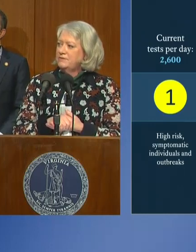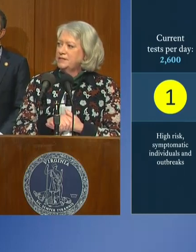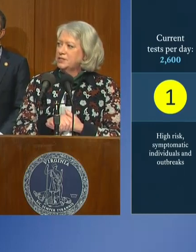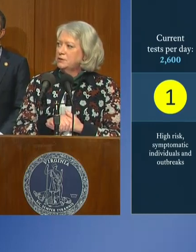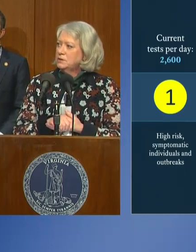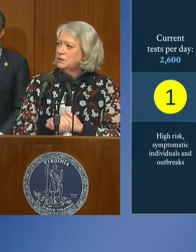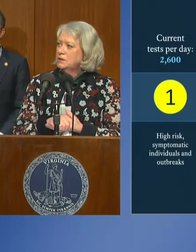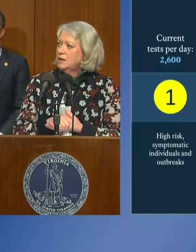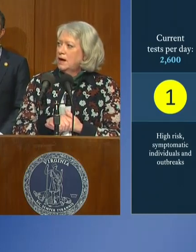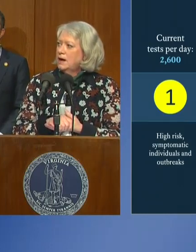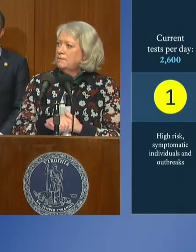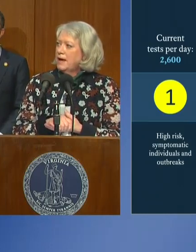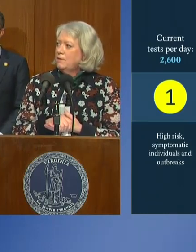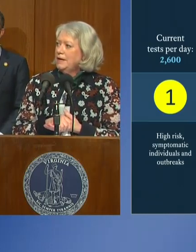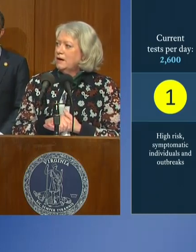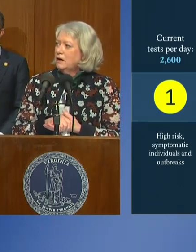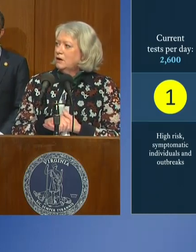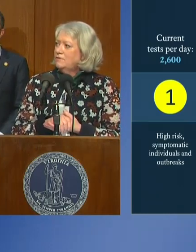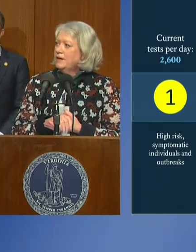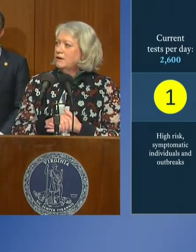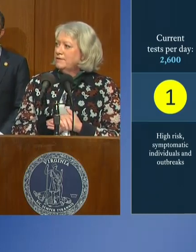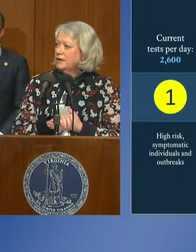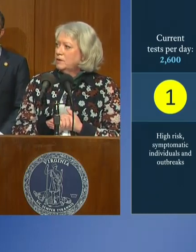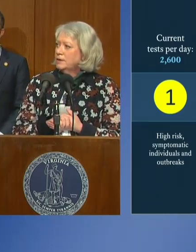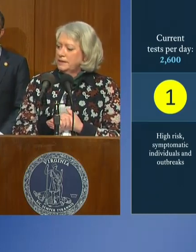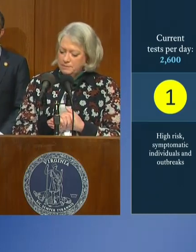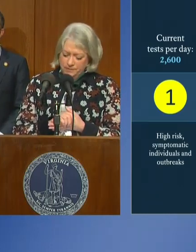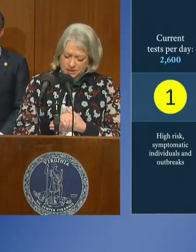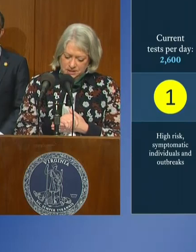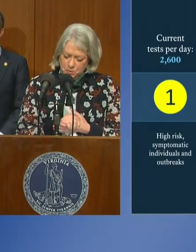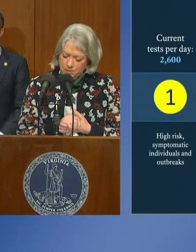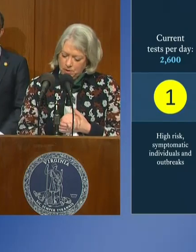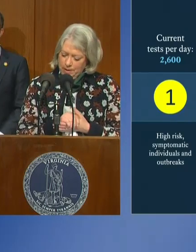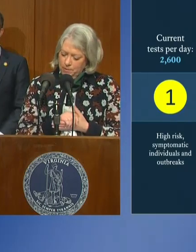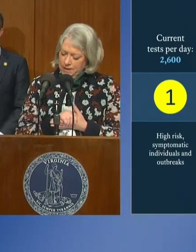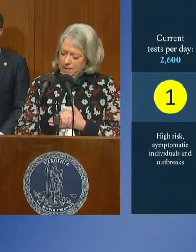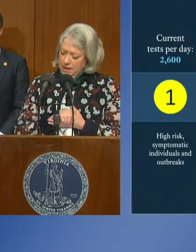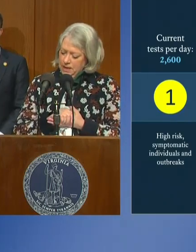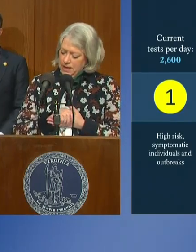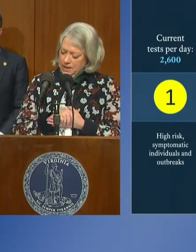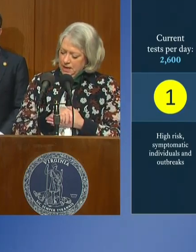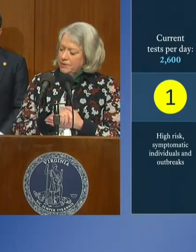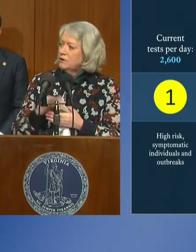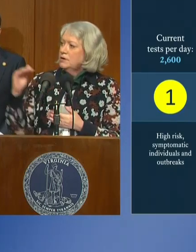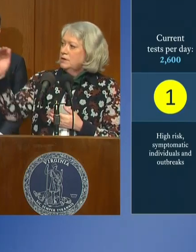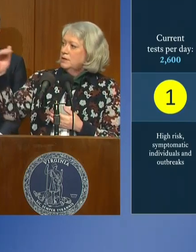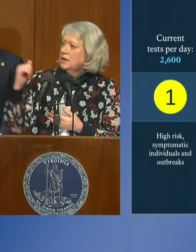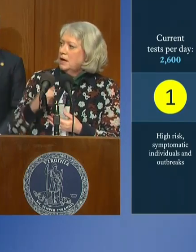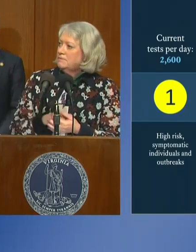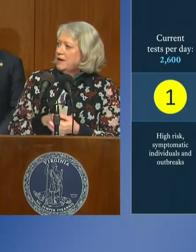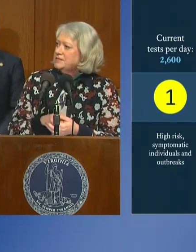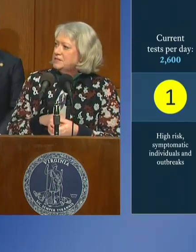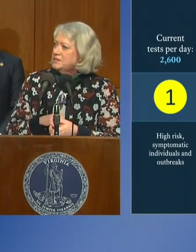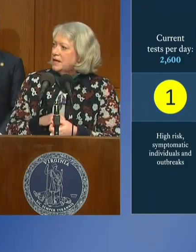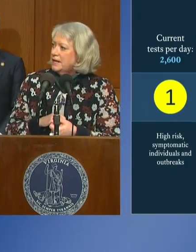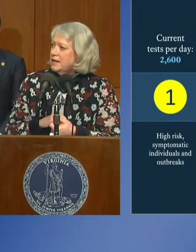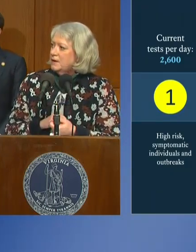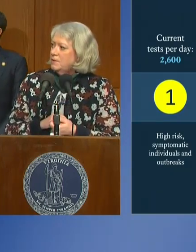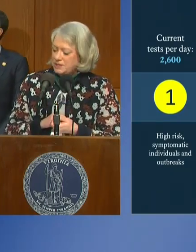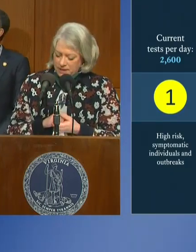THE WILL FIRST STARTED TALKING TEST WE ARE IN AS YOU CAN SEE FACE TO- AND WE ARE VERY VERY